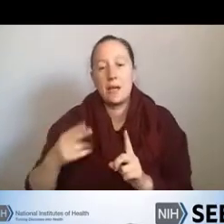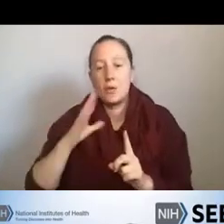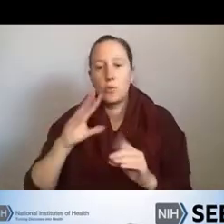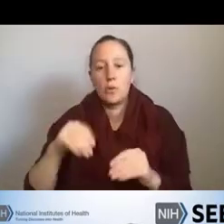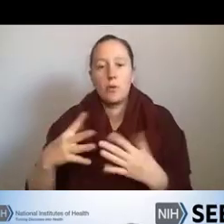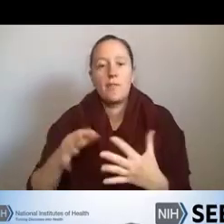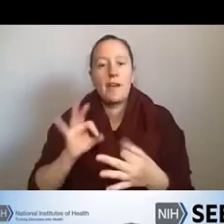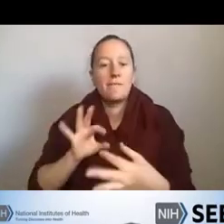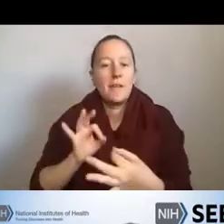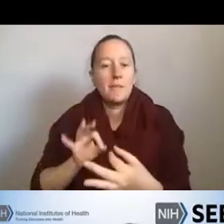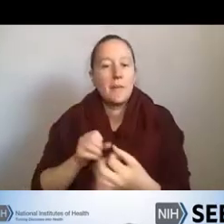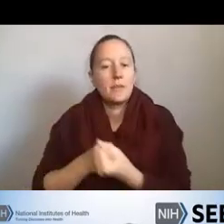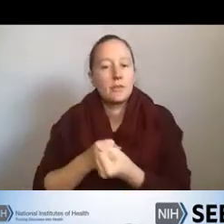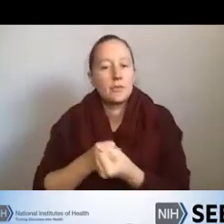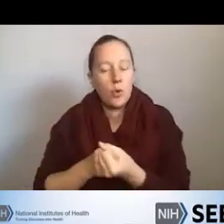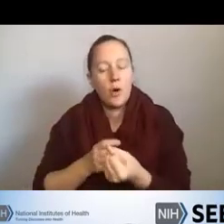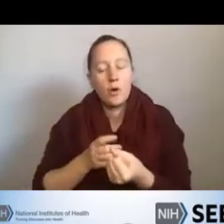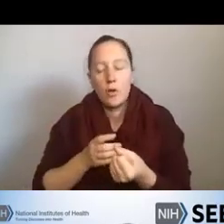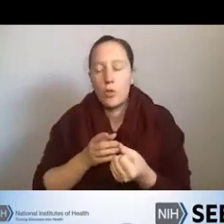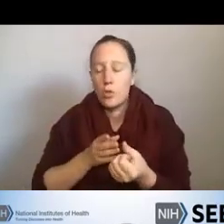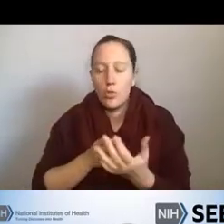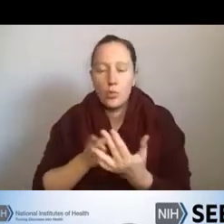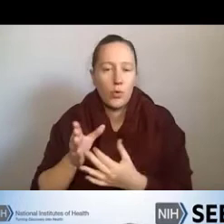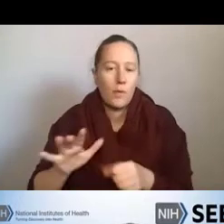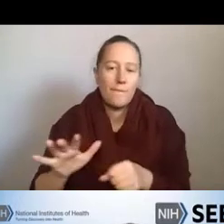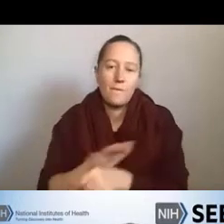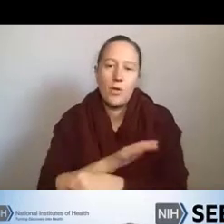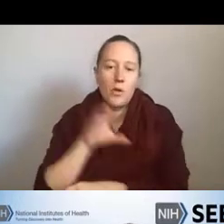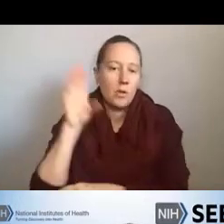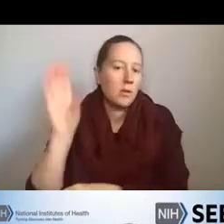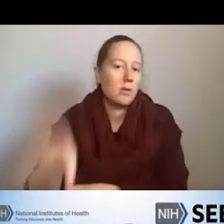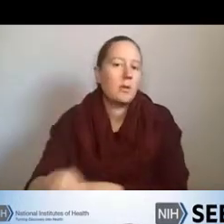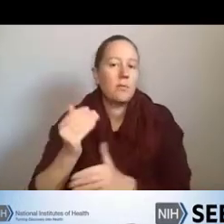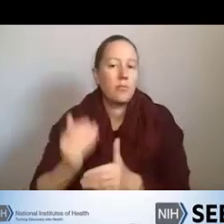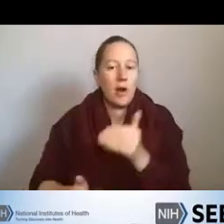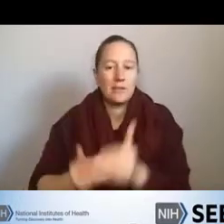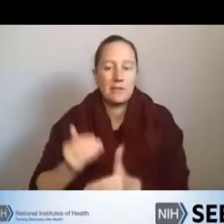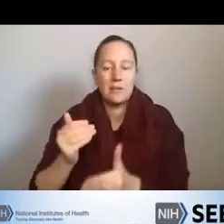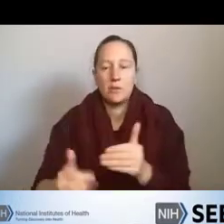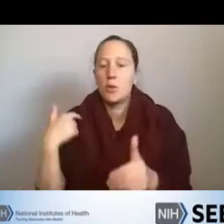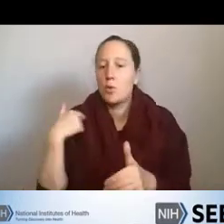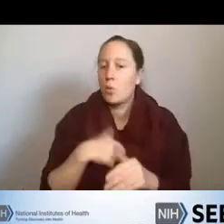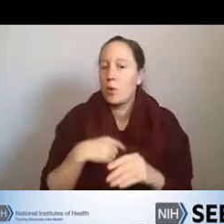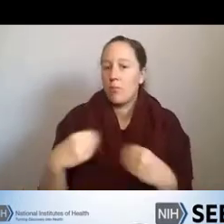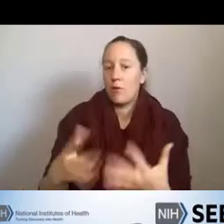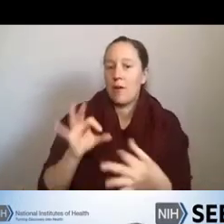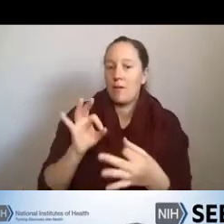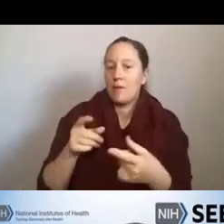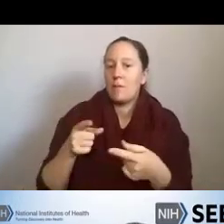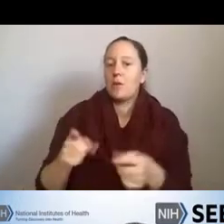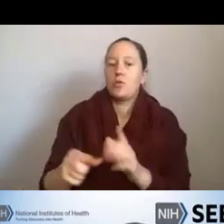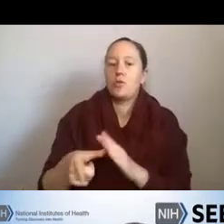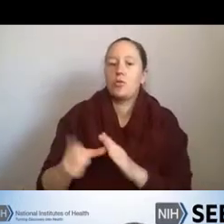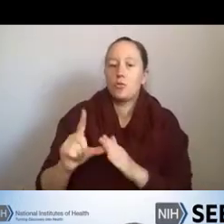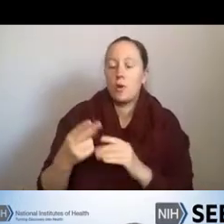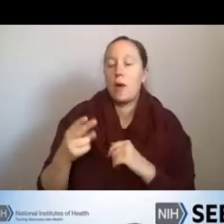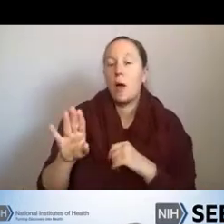throughout the process, so we provide feedback during that review process when the hubs are selecting the projects they want to fund.